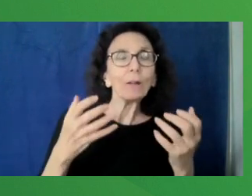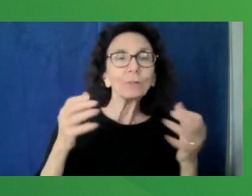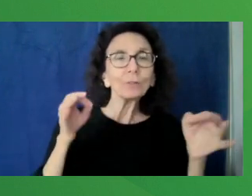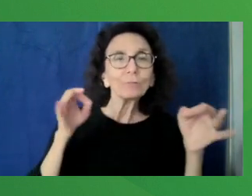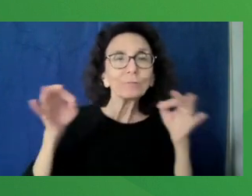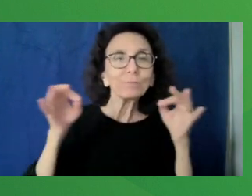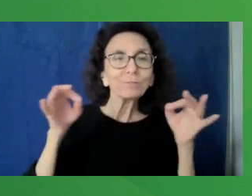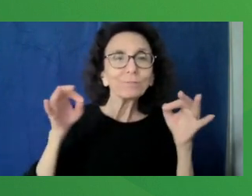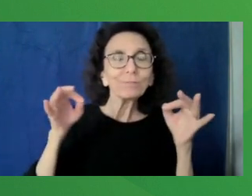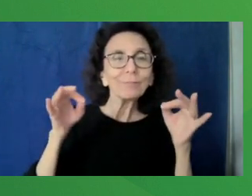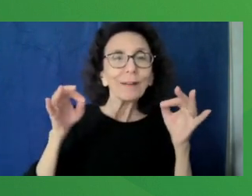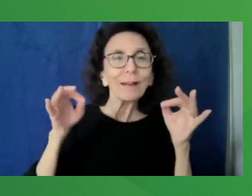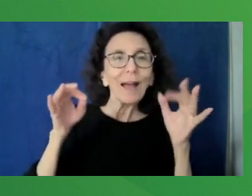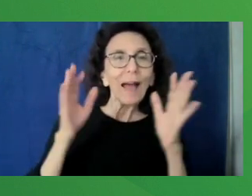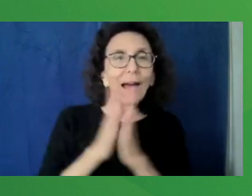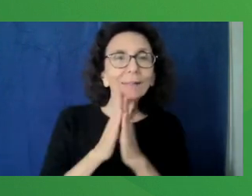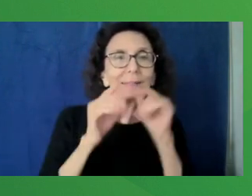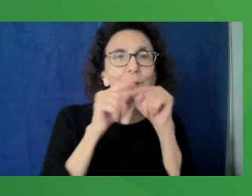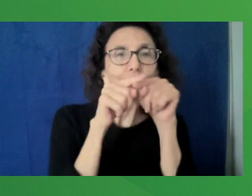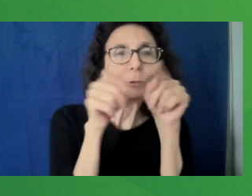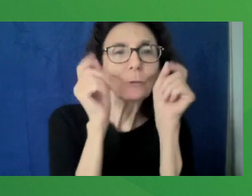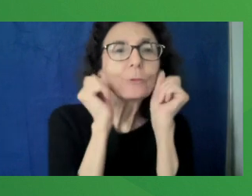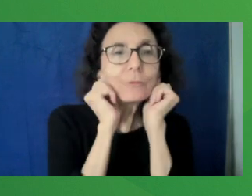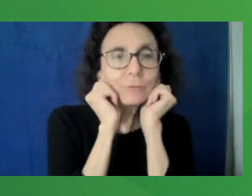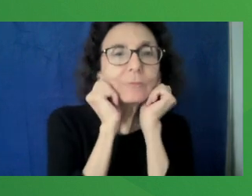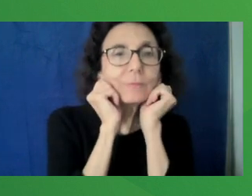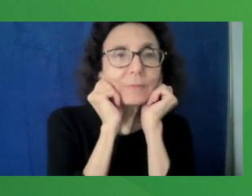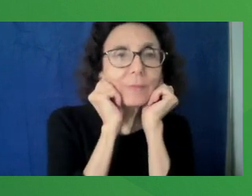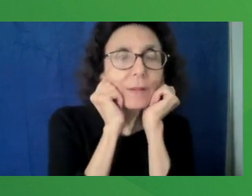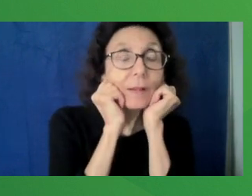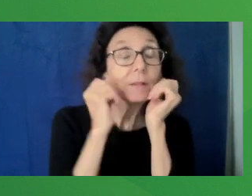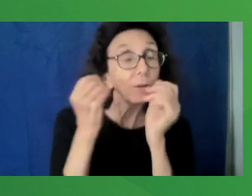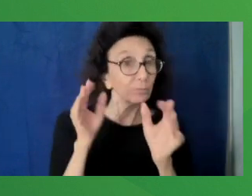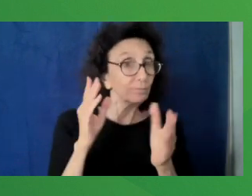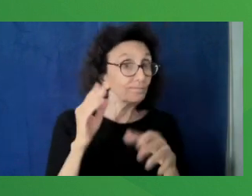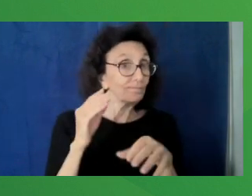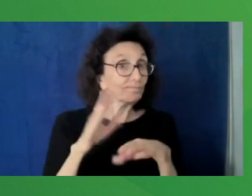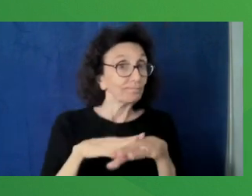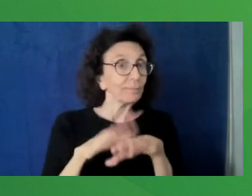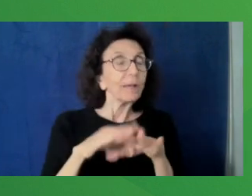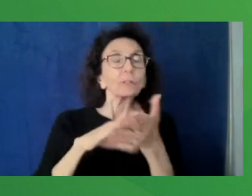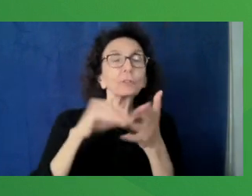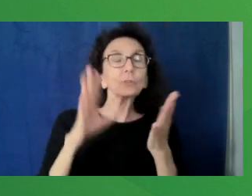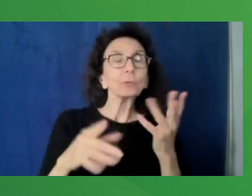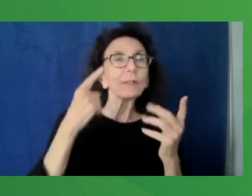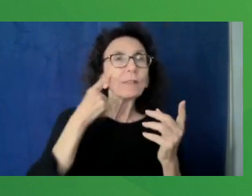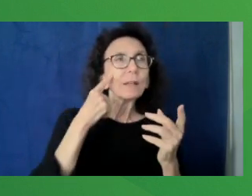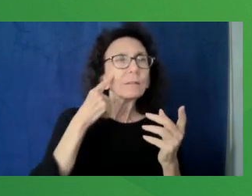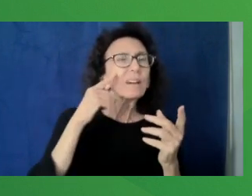you the same thing. One of the things students do is think about what is the environment? And they